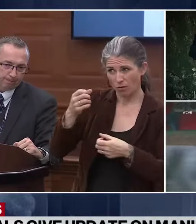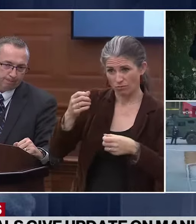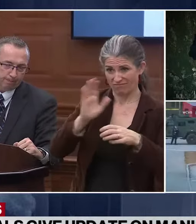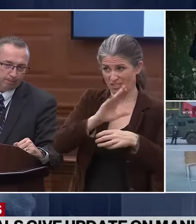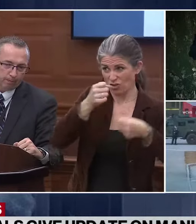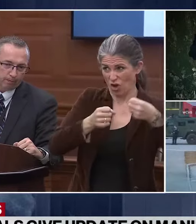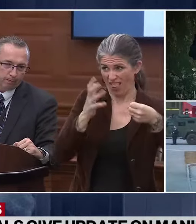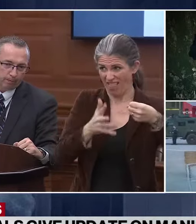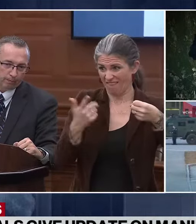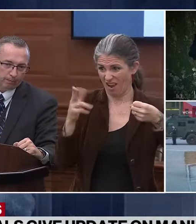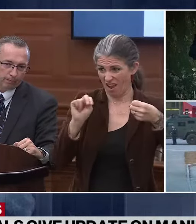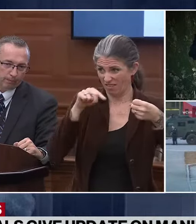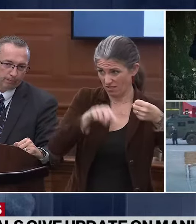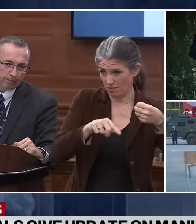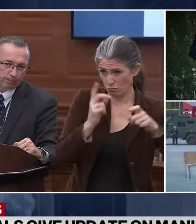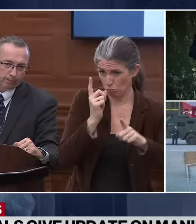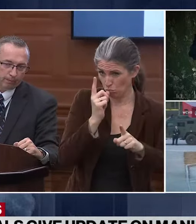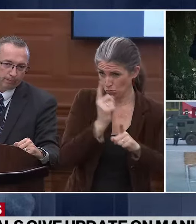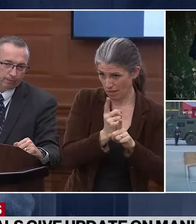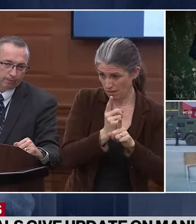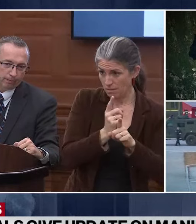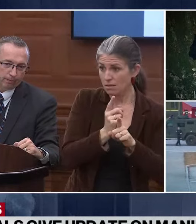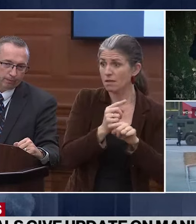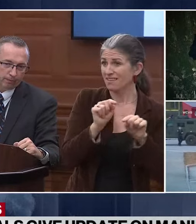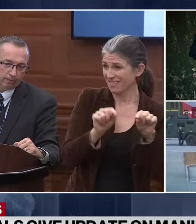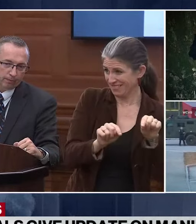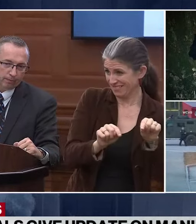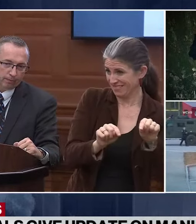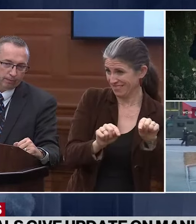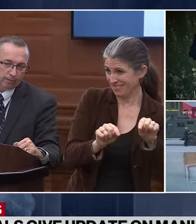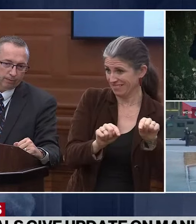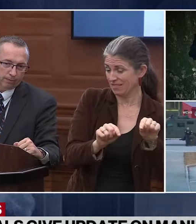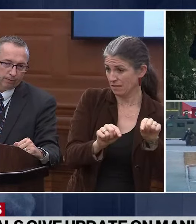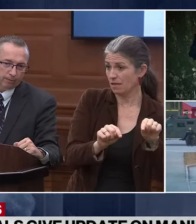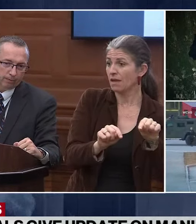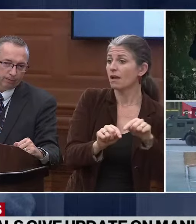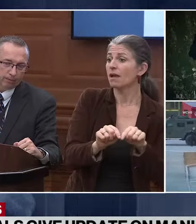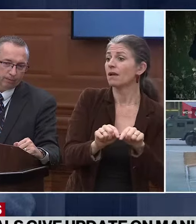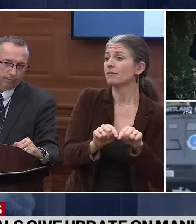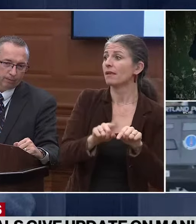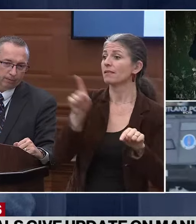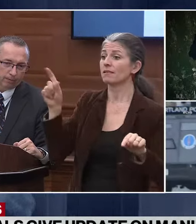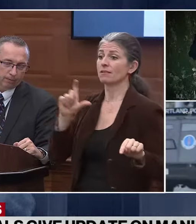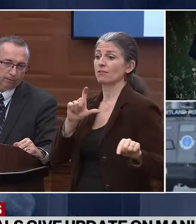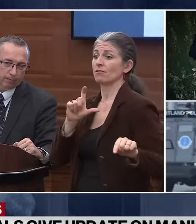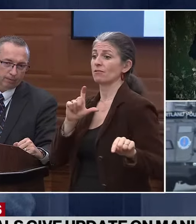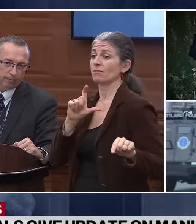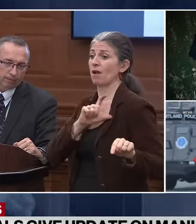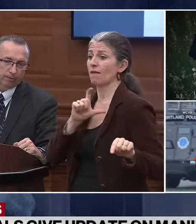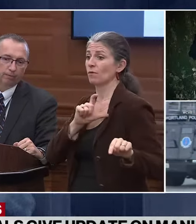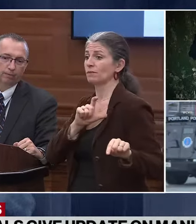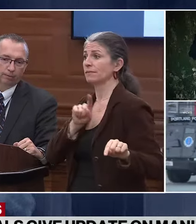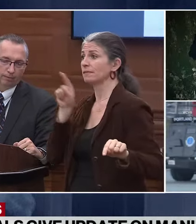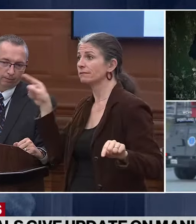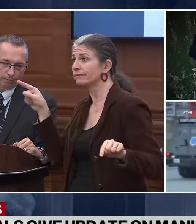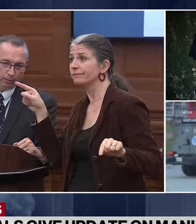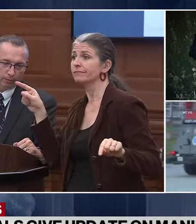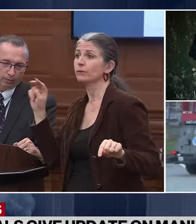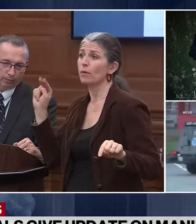TWO GUN PARTS CAR. IF YOU COULD TALK A LITTLE BIT